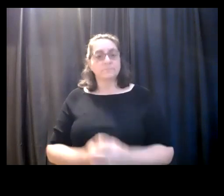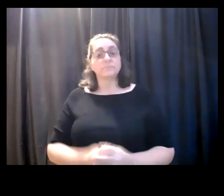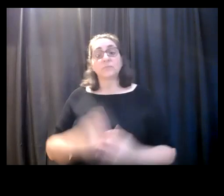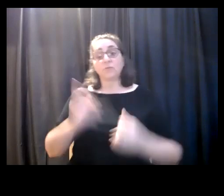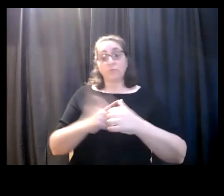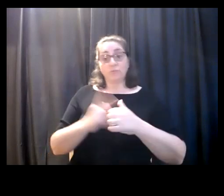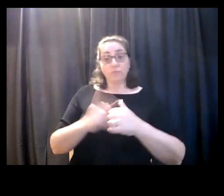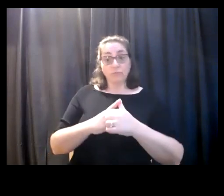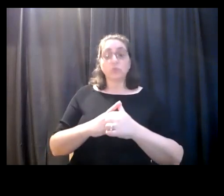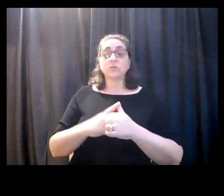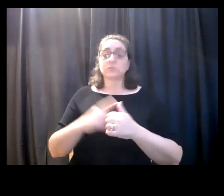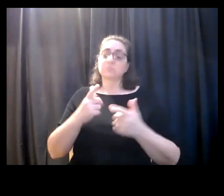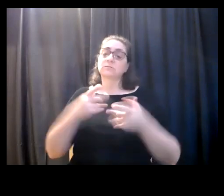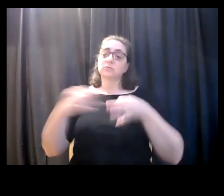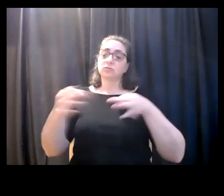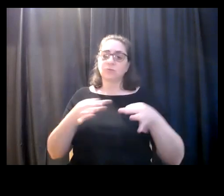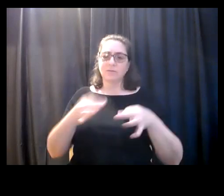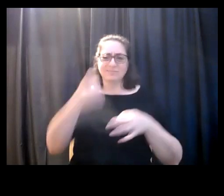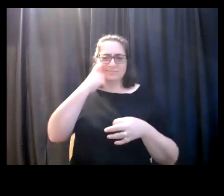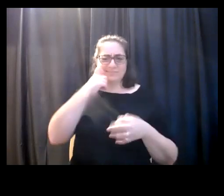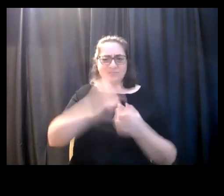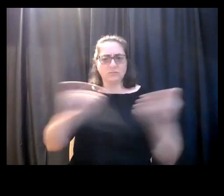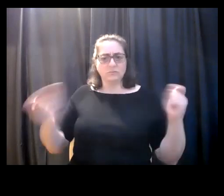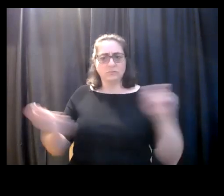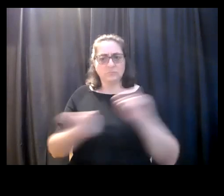To my colleagues in the health professions, many of you have registered for this,